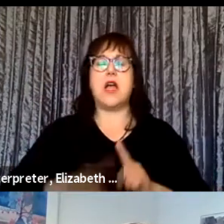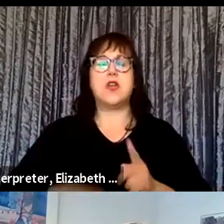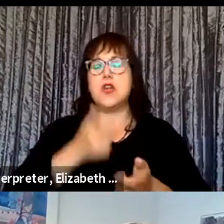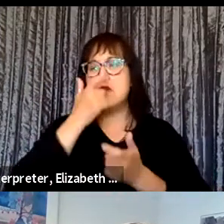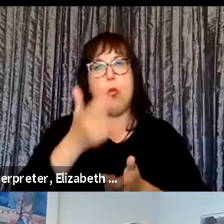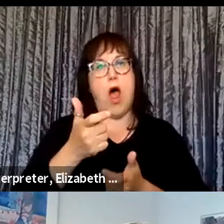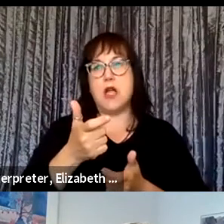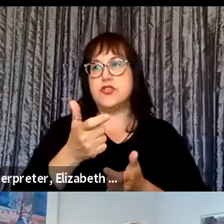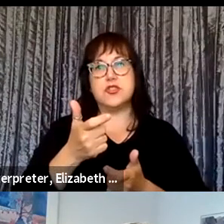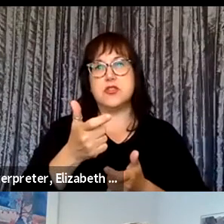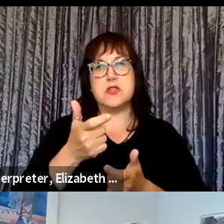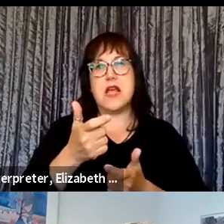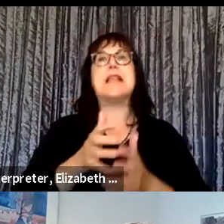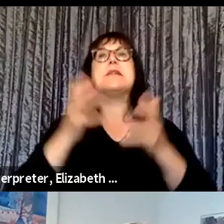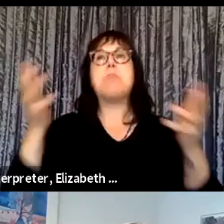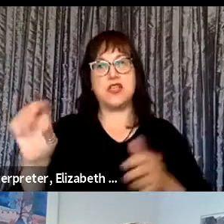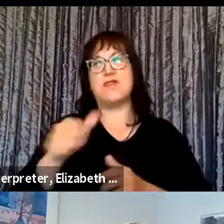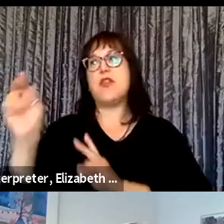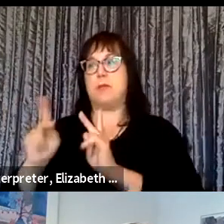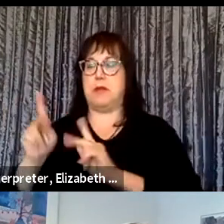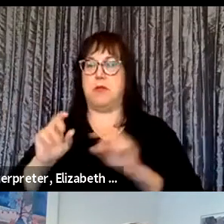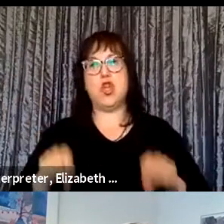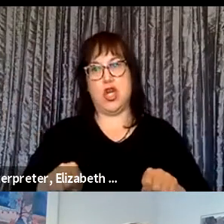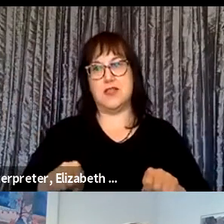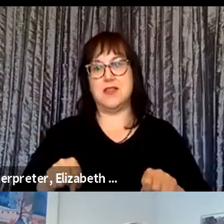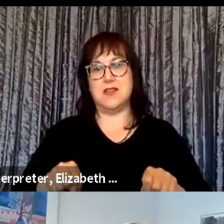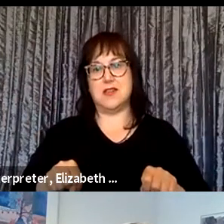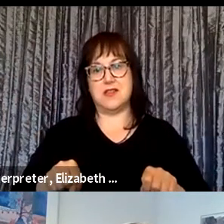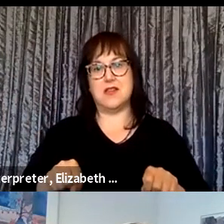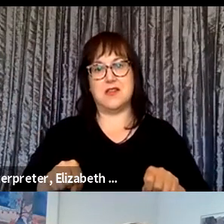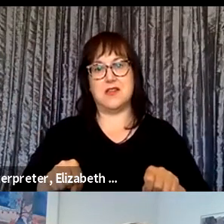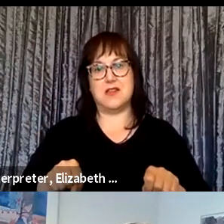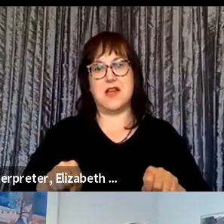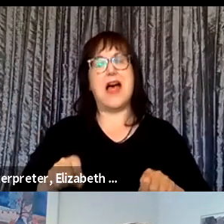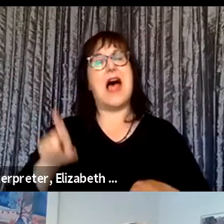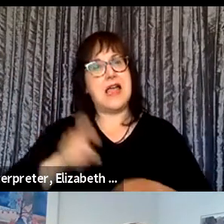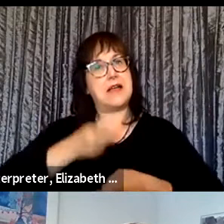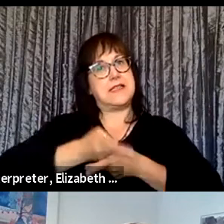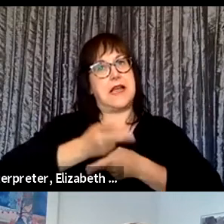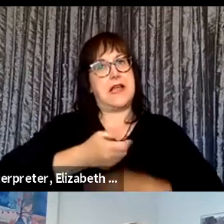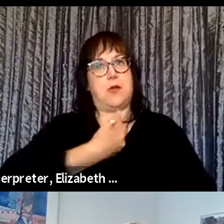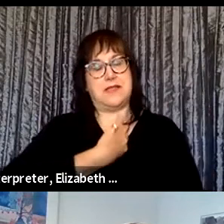the other folks could, and I had to, you know, take care of myself that way,